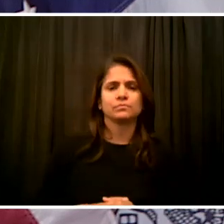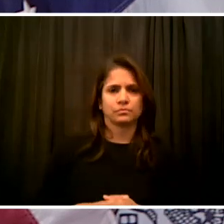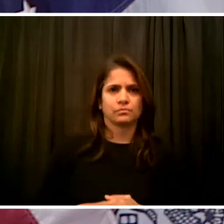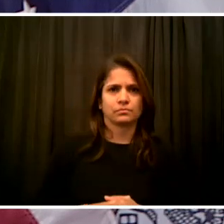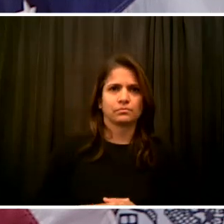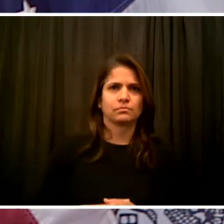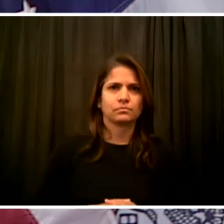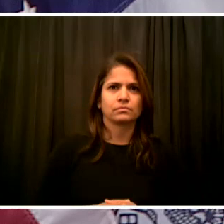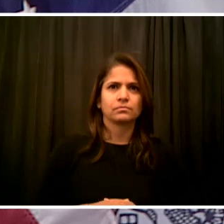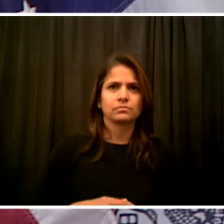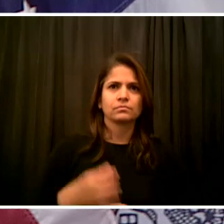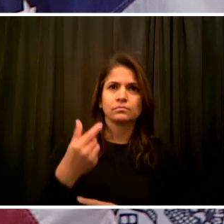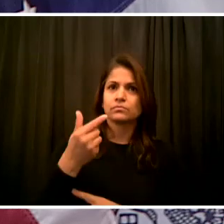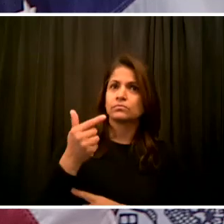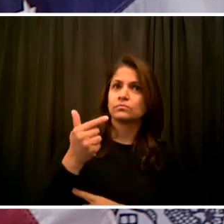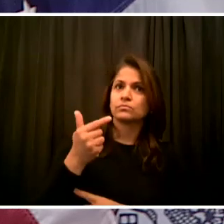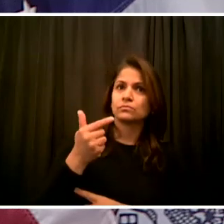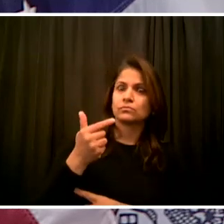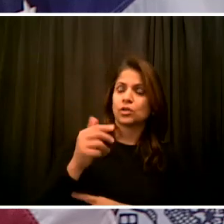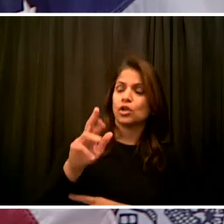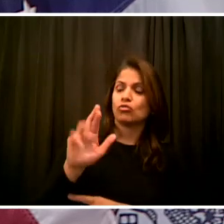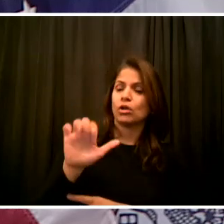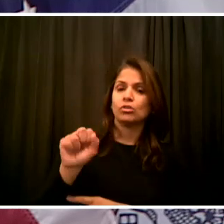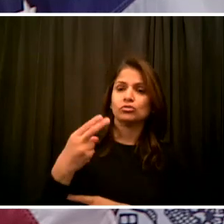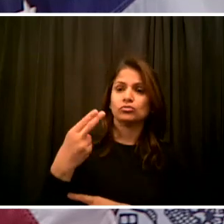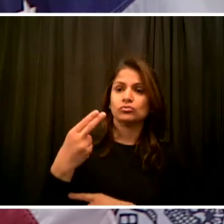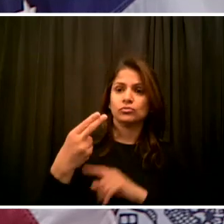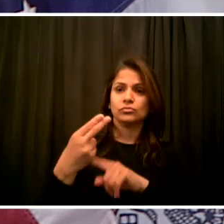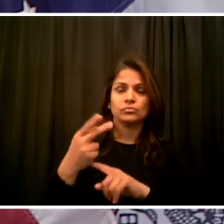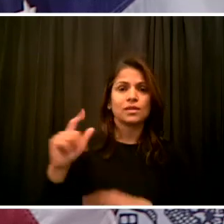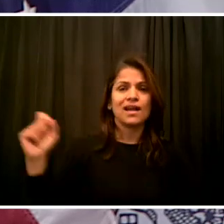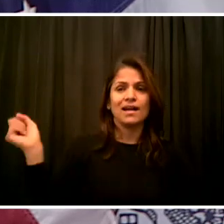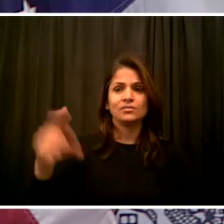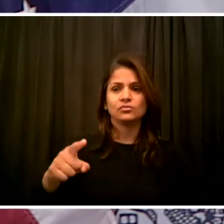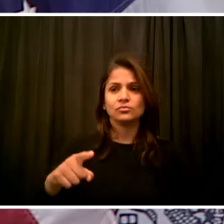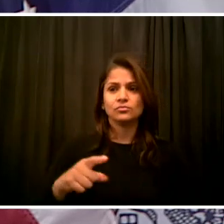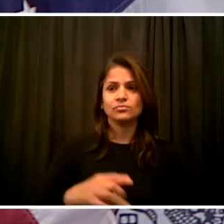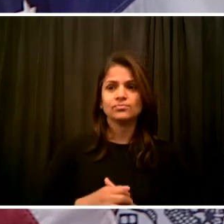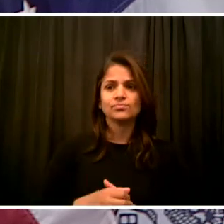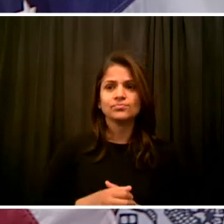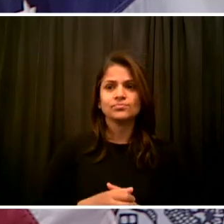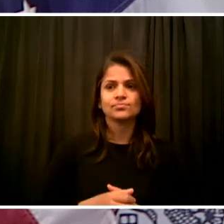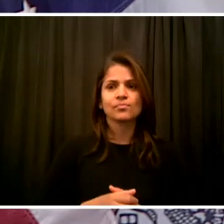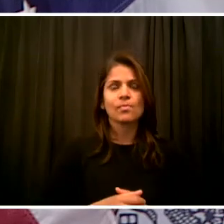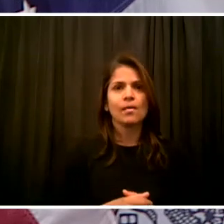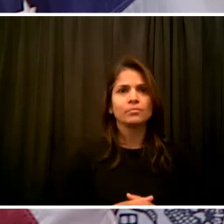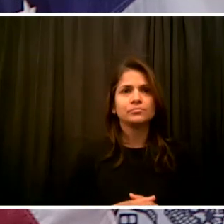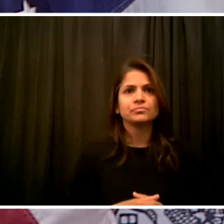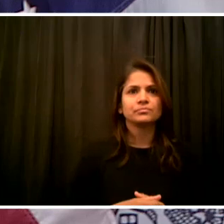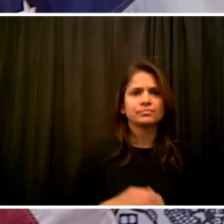CAN.